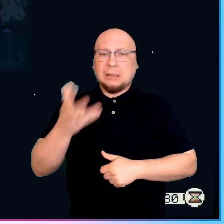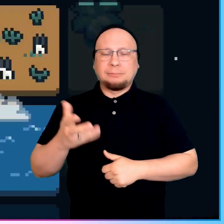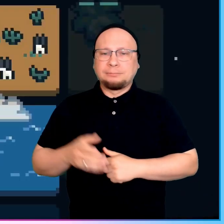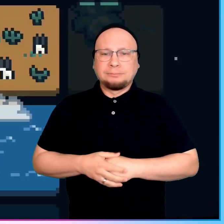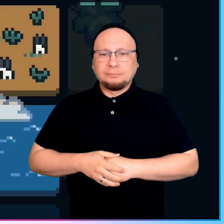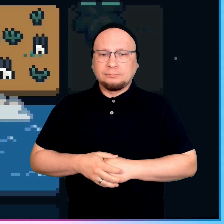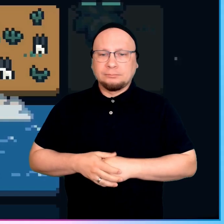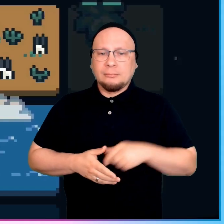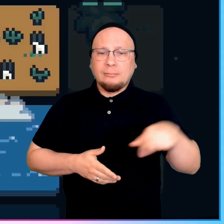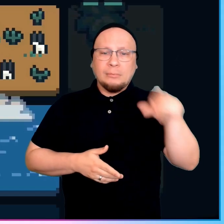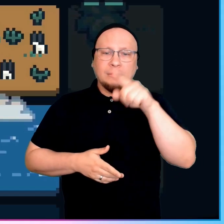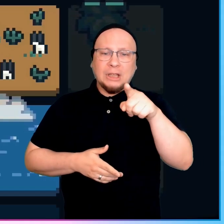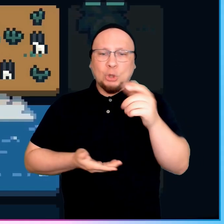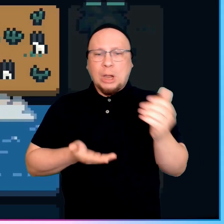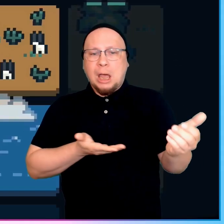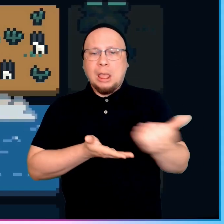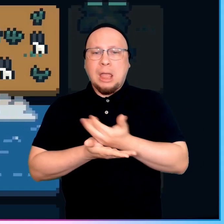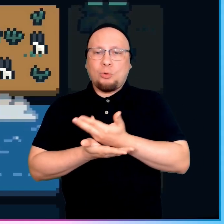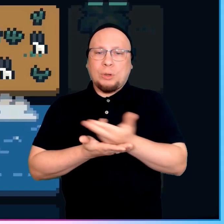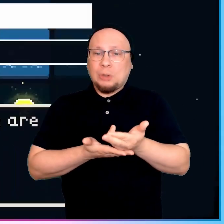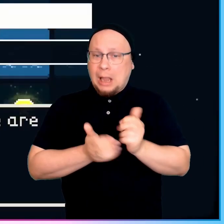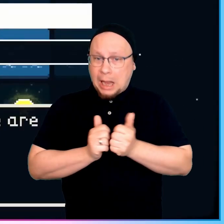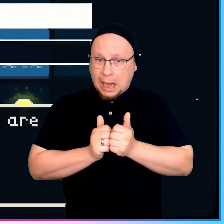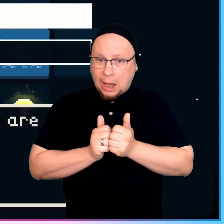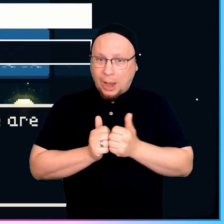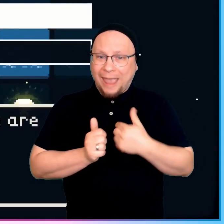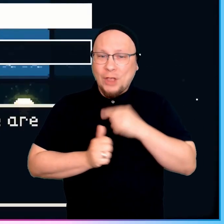collect resources by playing small, exciting minigames.